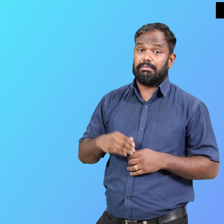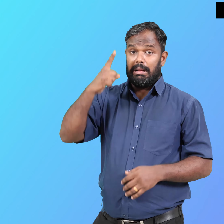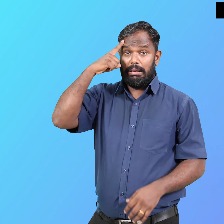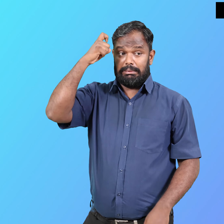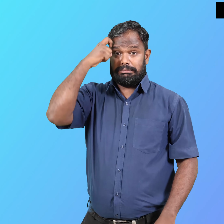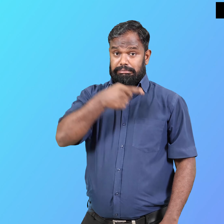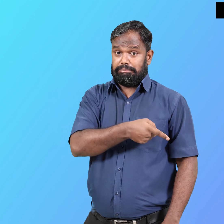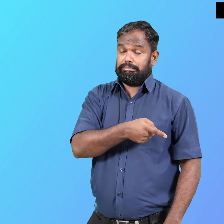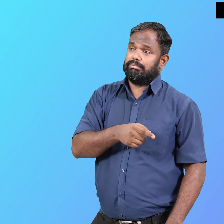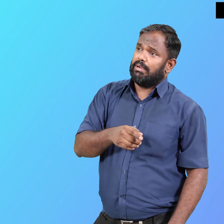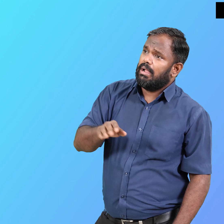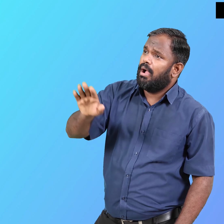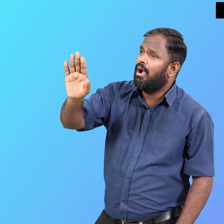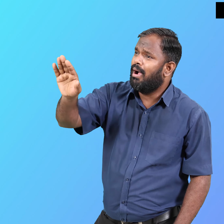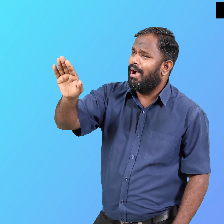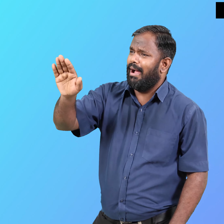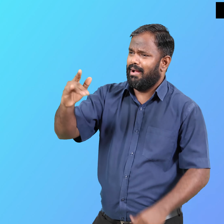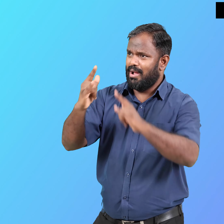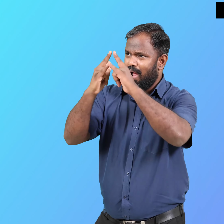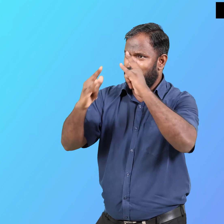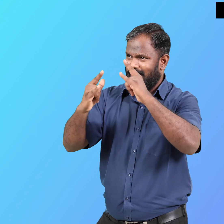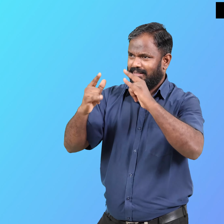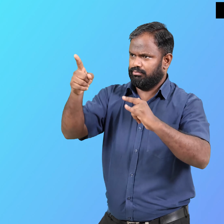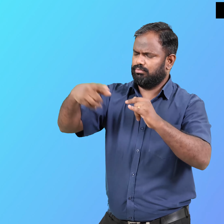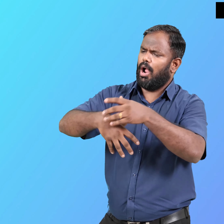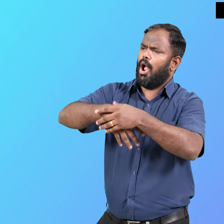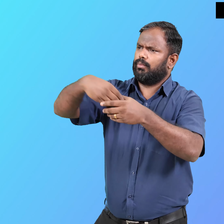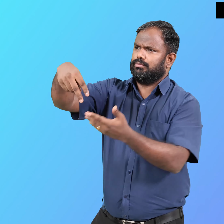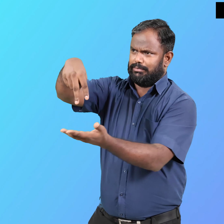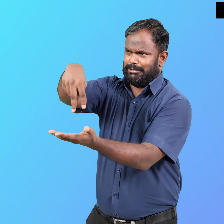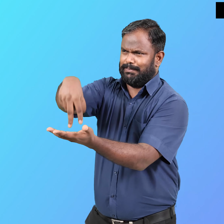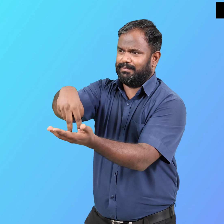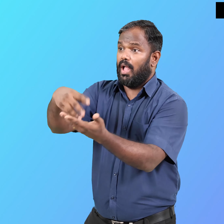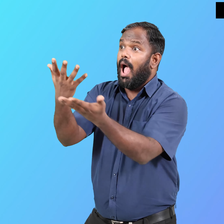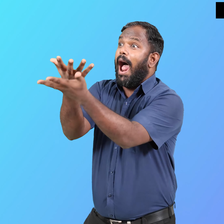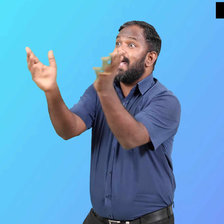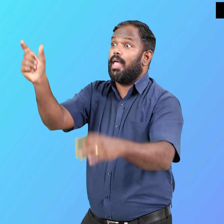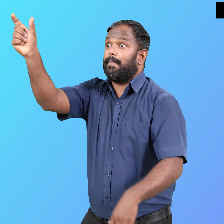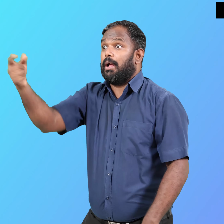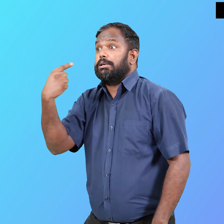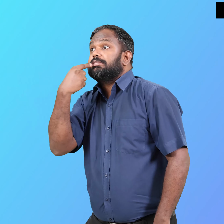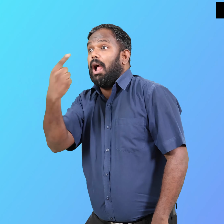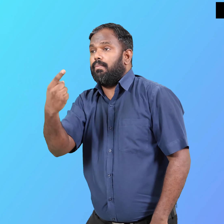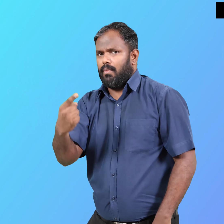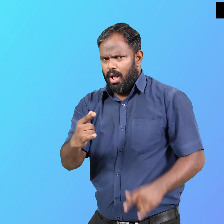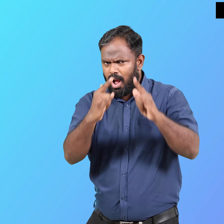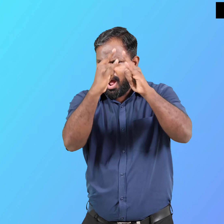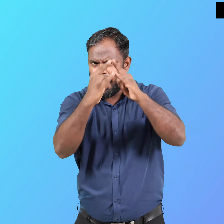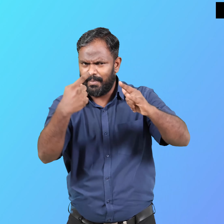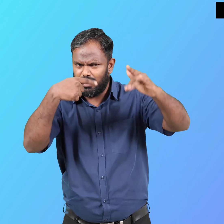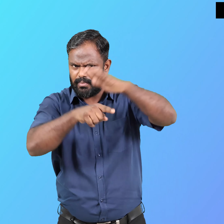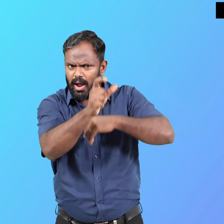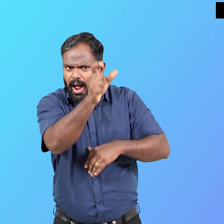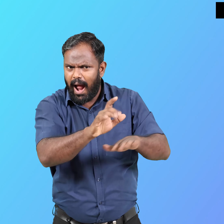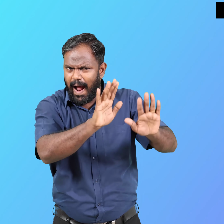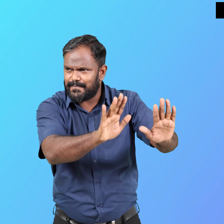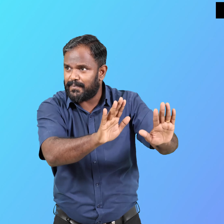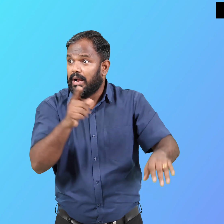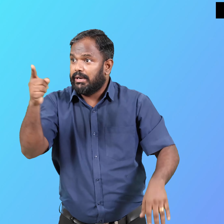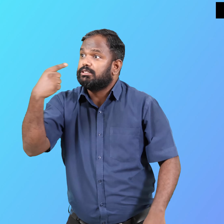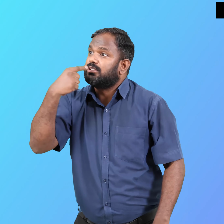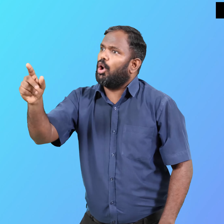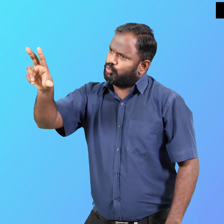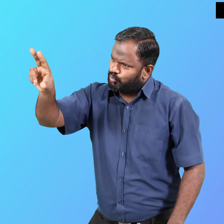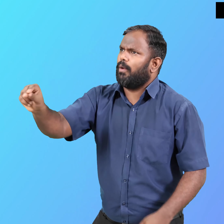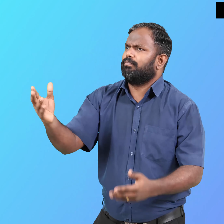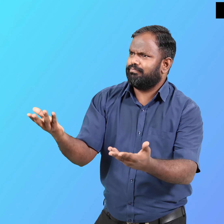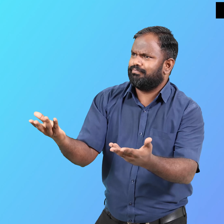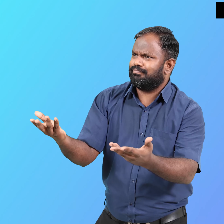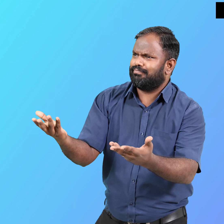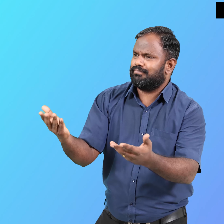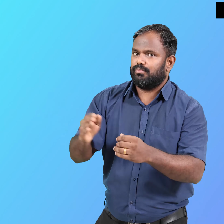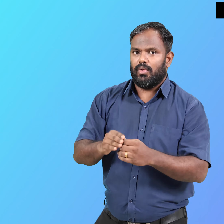Then Sisera said to Jael, “Go and stand at the entrance to the tent. If anyone comes by and asks you, ‘Is anyone in there?’ say, ‘No.’”